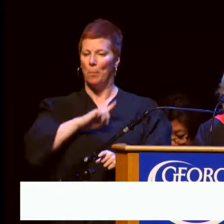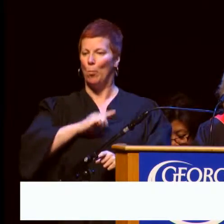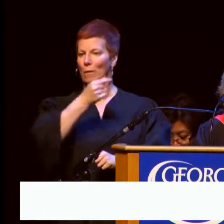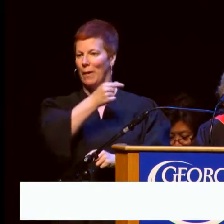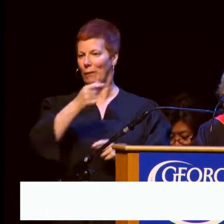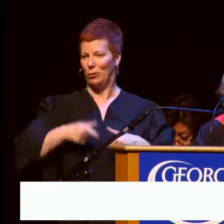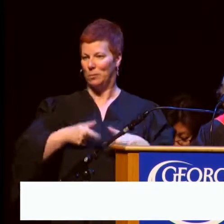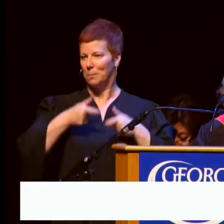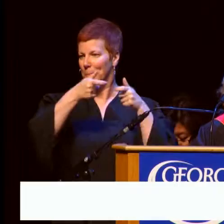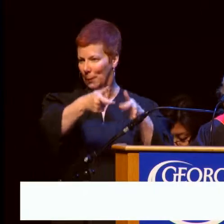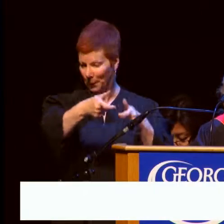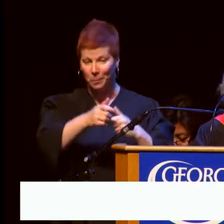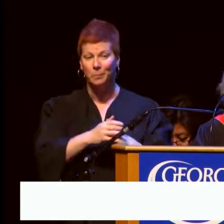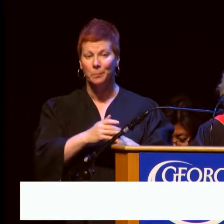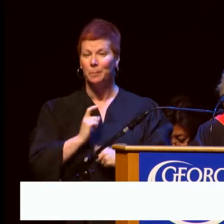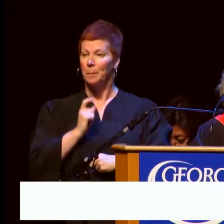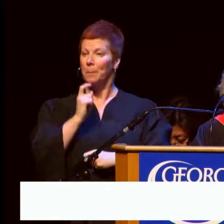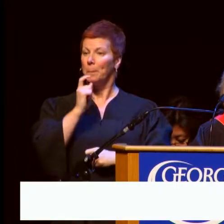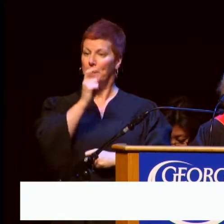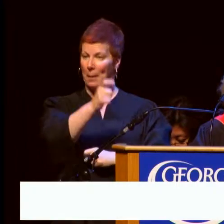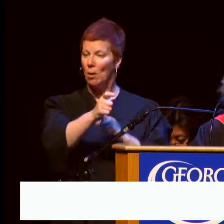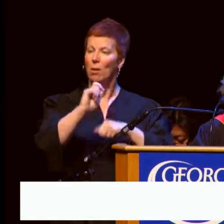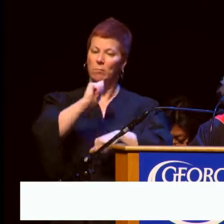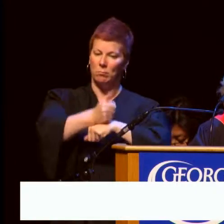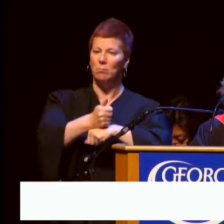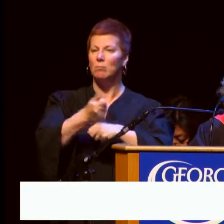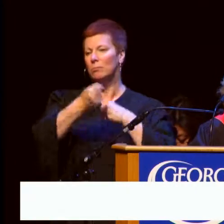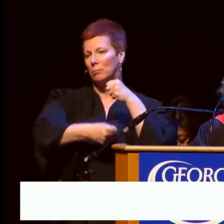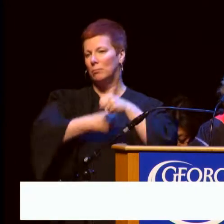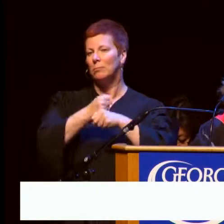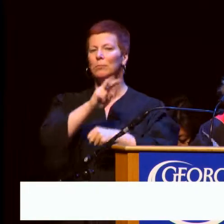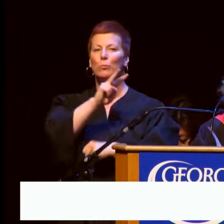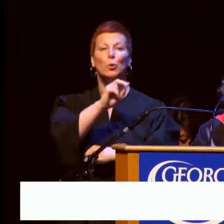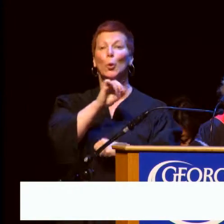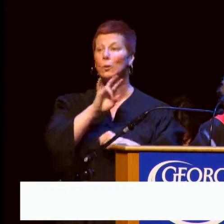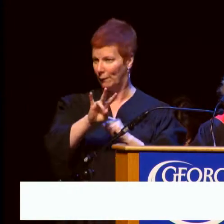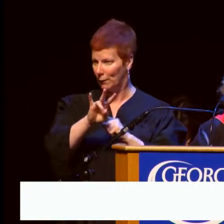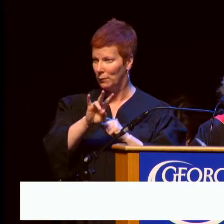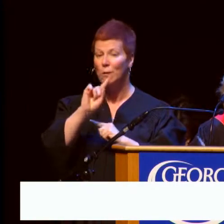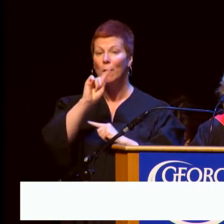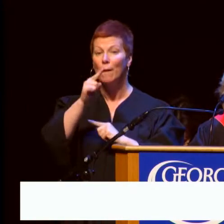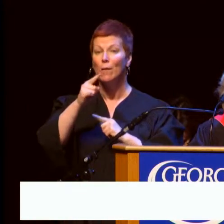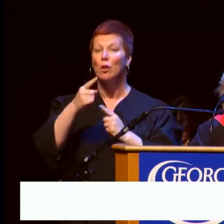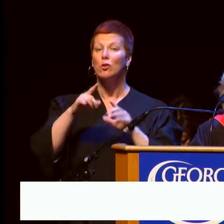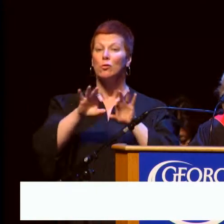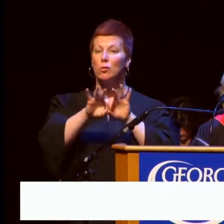THE BOARD OF GOVERNORS MEDAL WAS ESTABLISHED IN 2007 WHEN THE FIRST DEGREE PROGRAMS STUDENTS